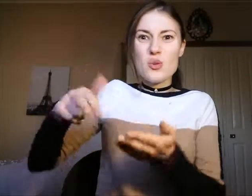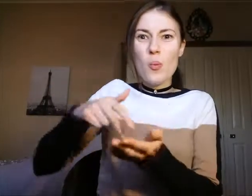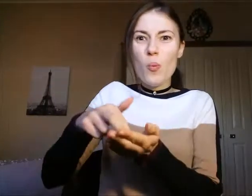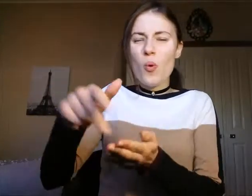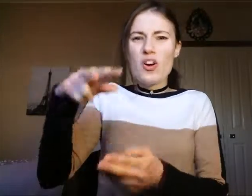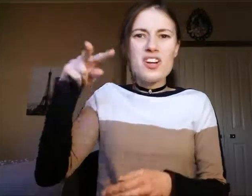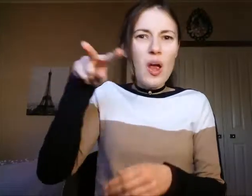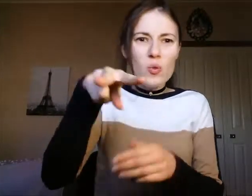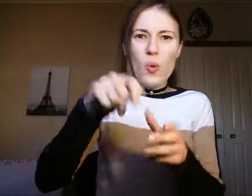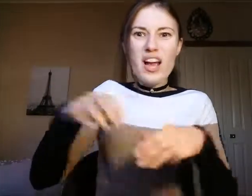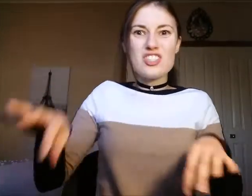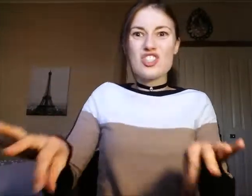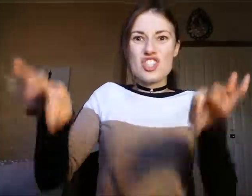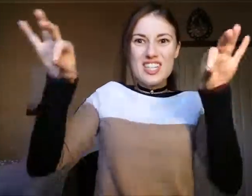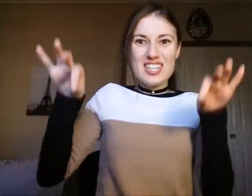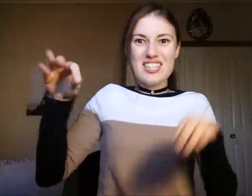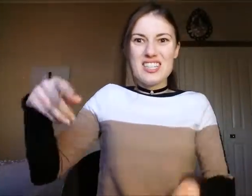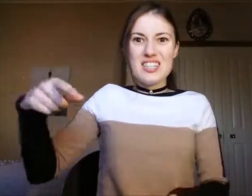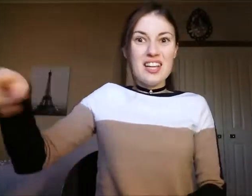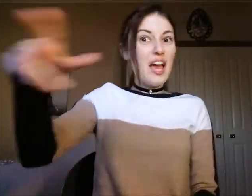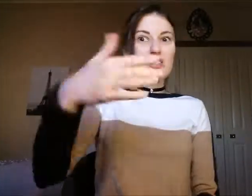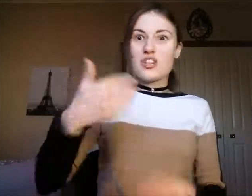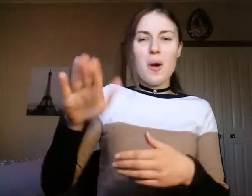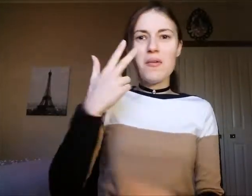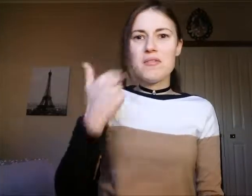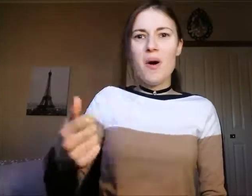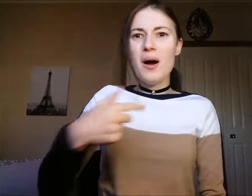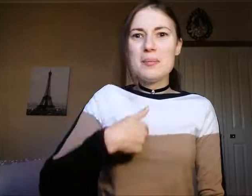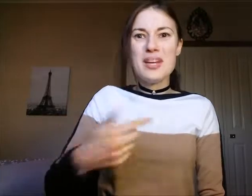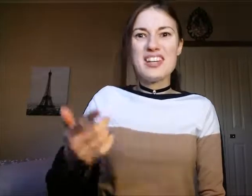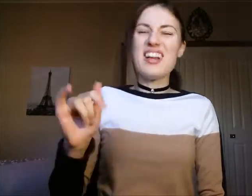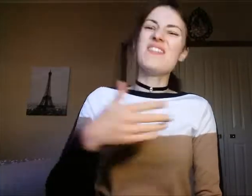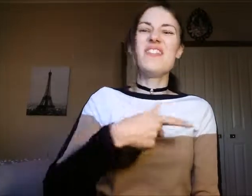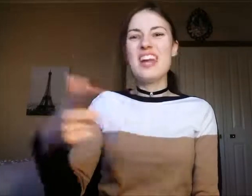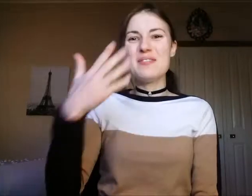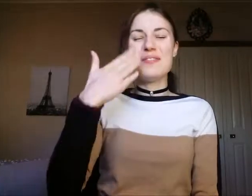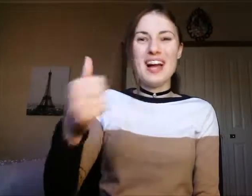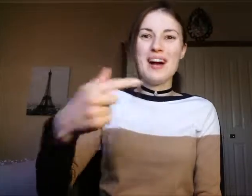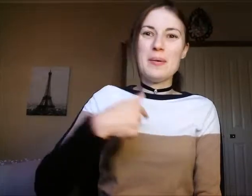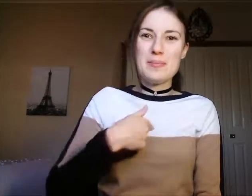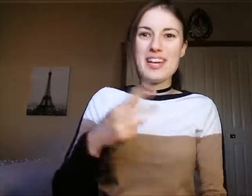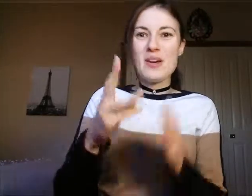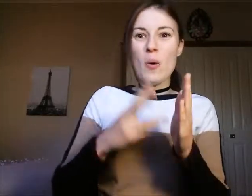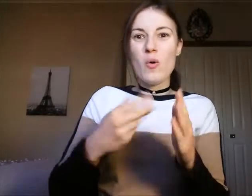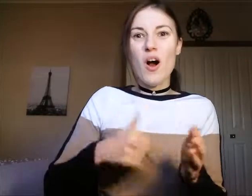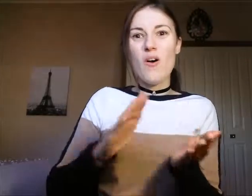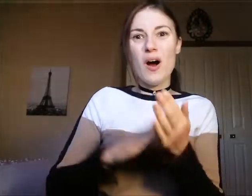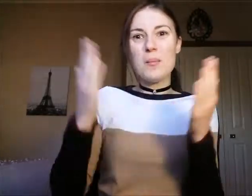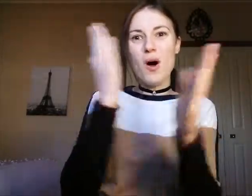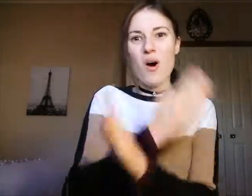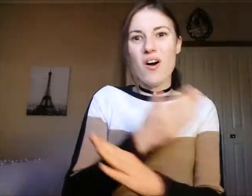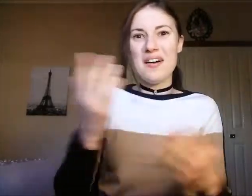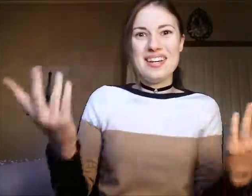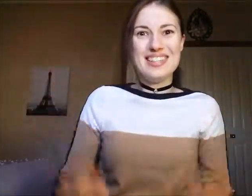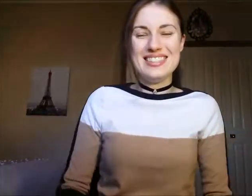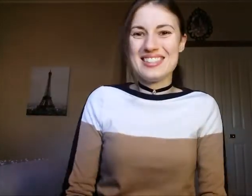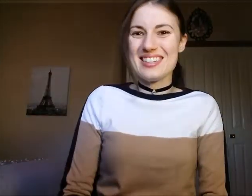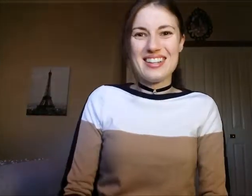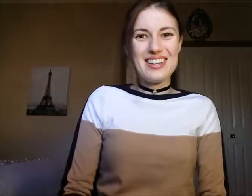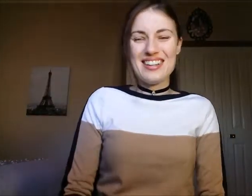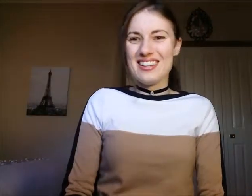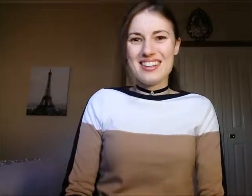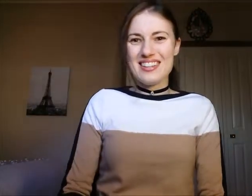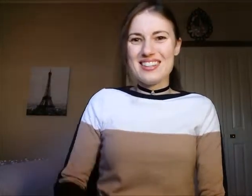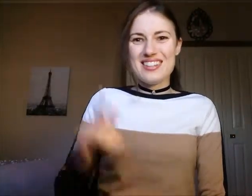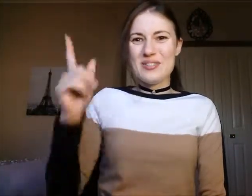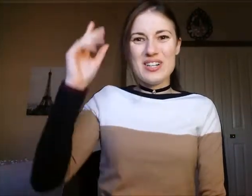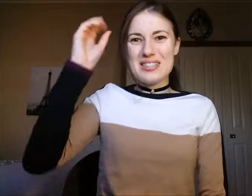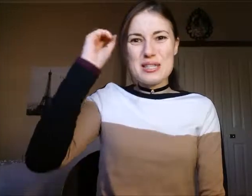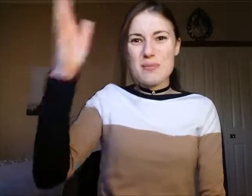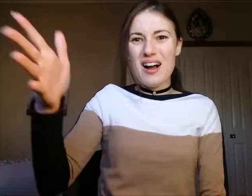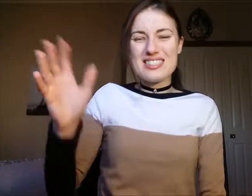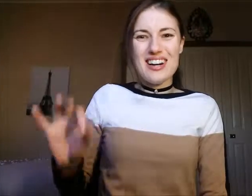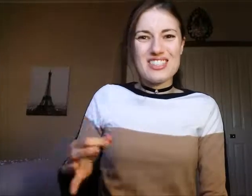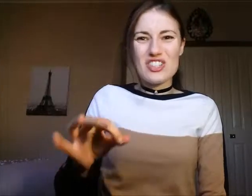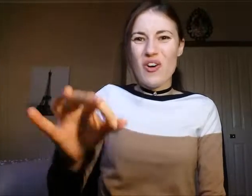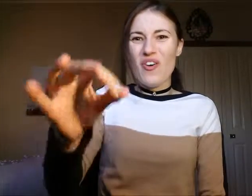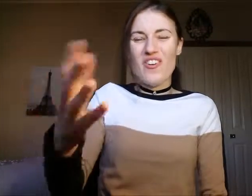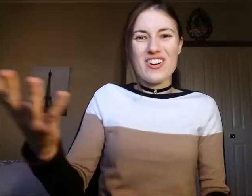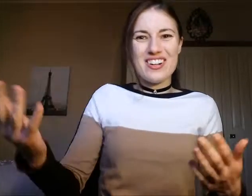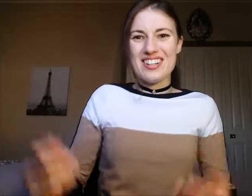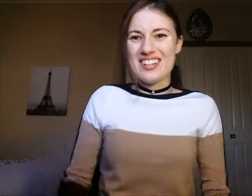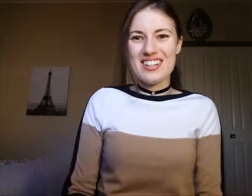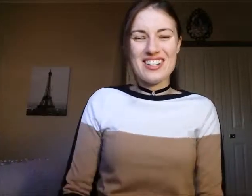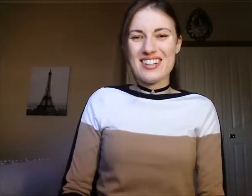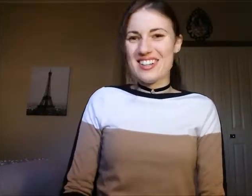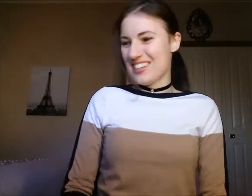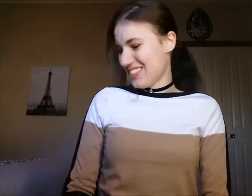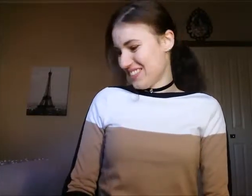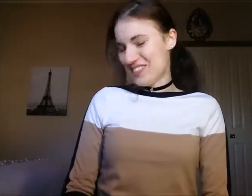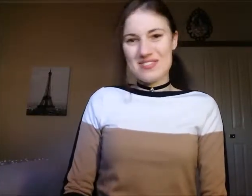and look at the sheet then go find me. then he found me while I'm hide. what a smart dog.